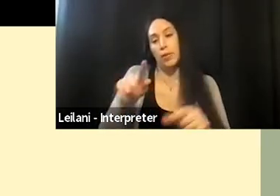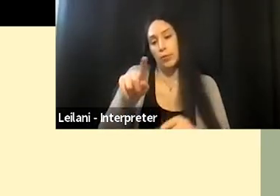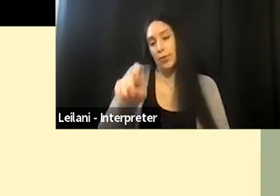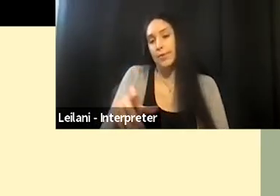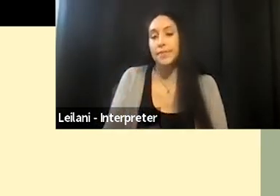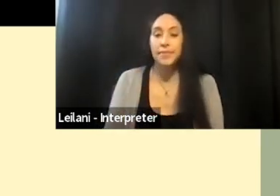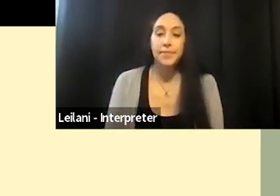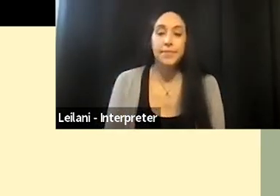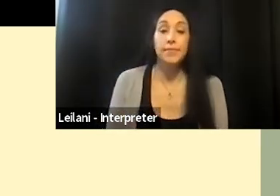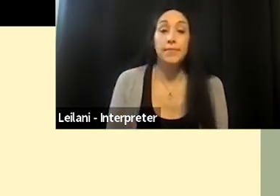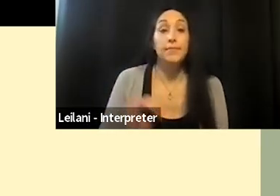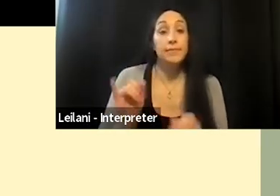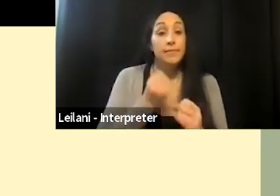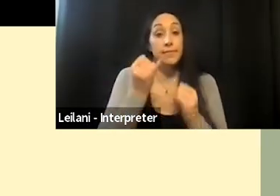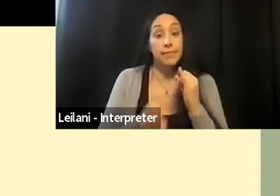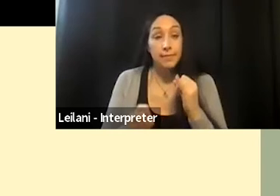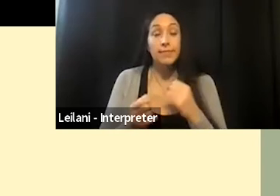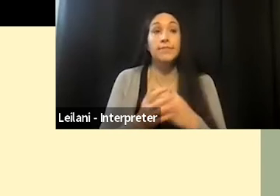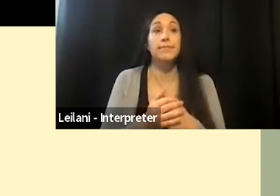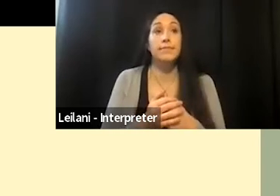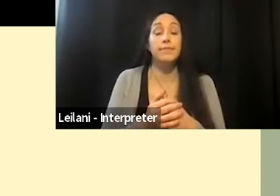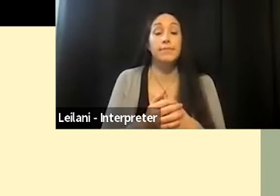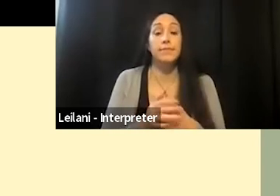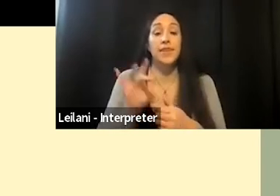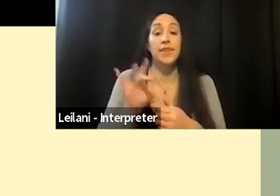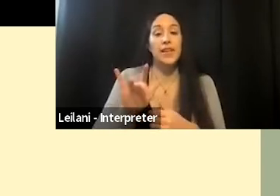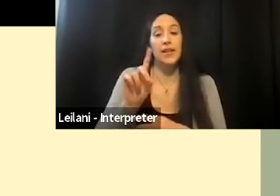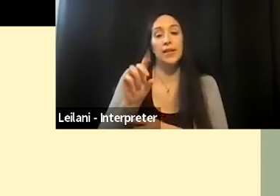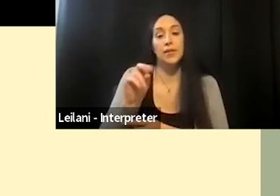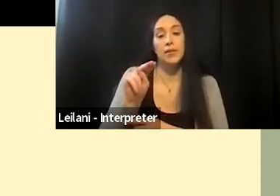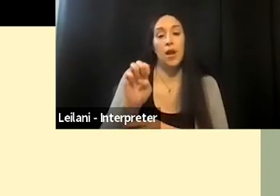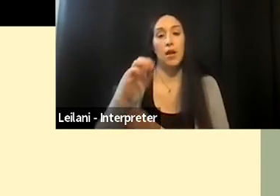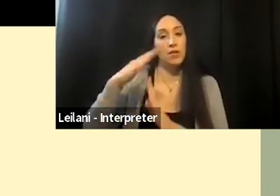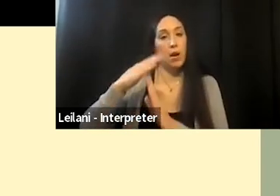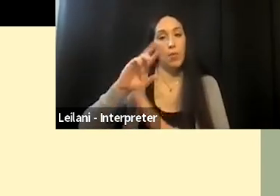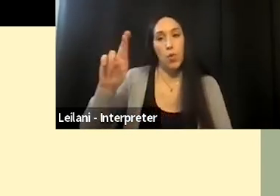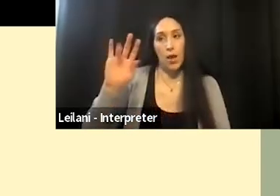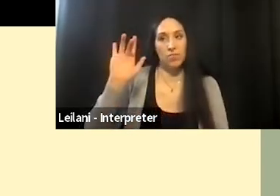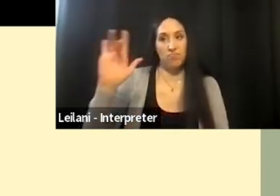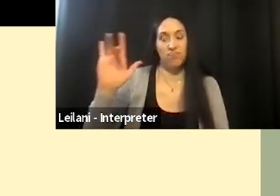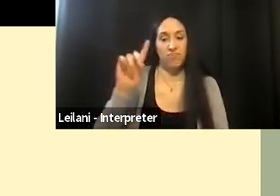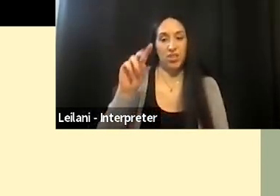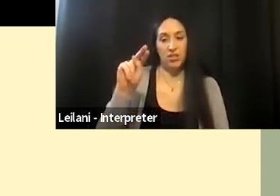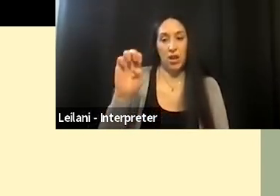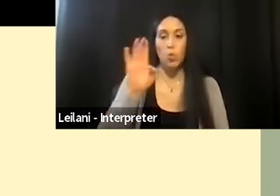Finally, when you're done, click done at the top right. And you'll be connected in the right channel.